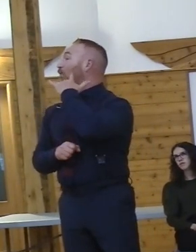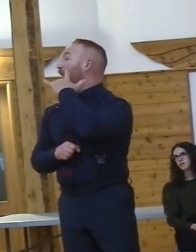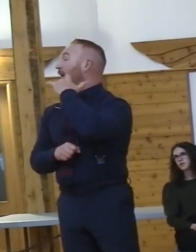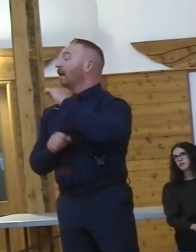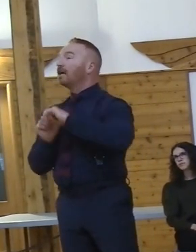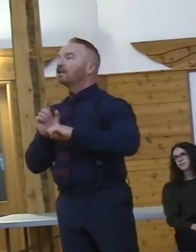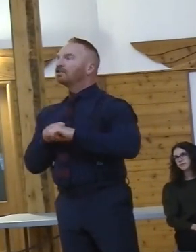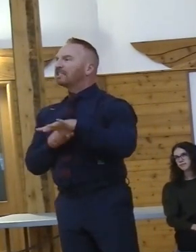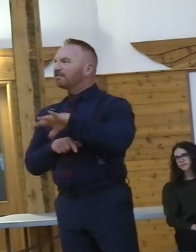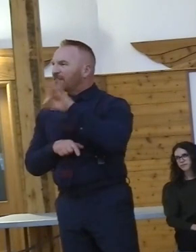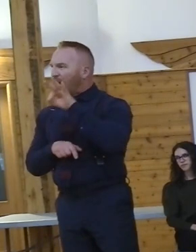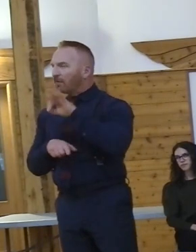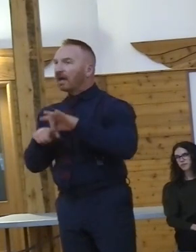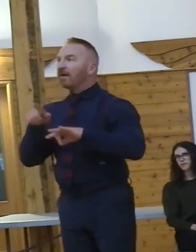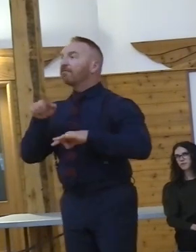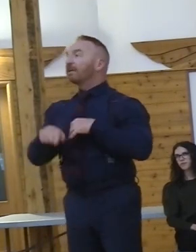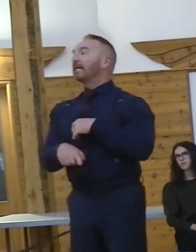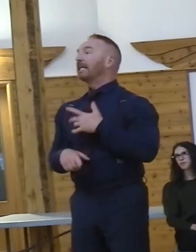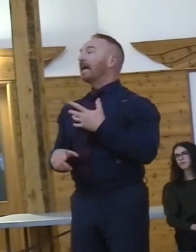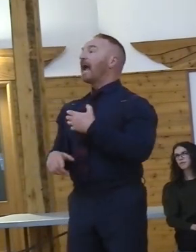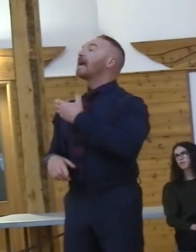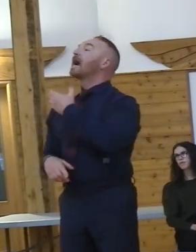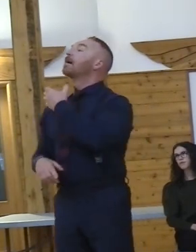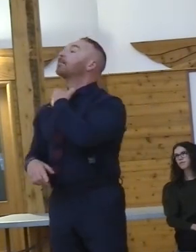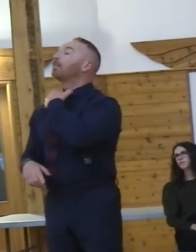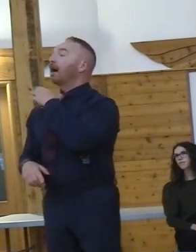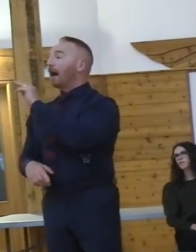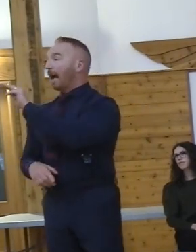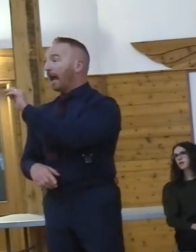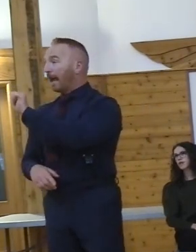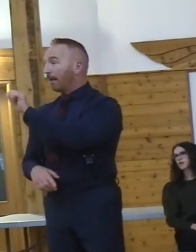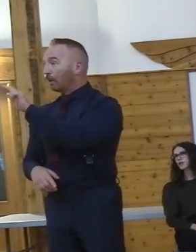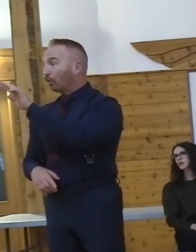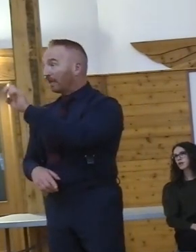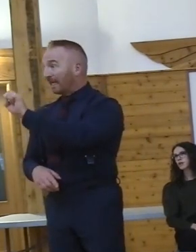She was sold to a marine and held on the base for two weeks.